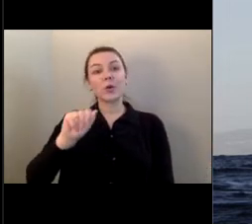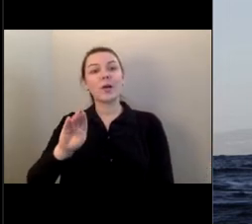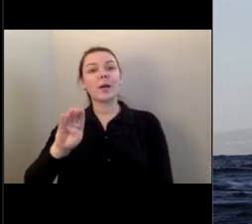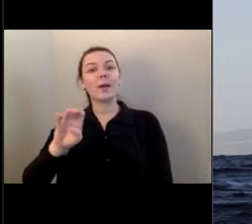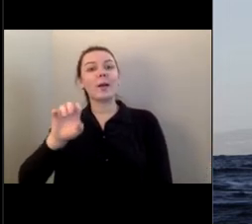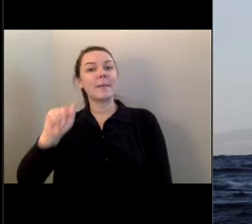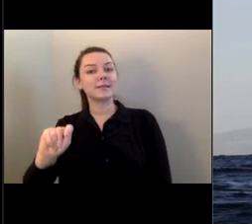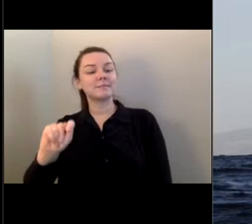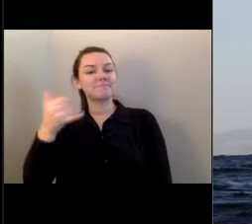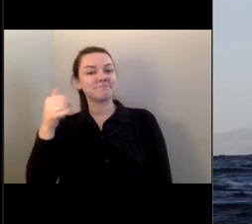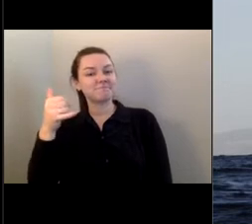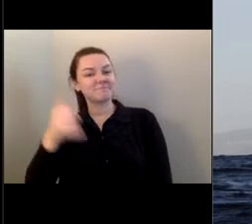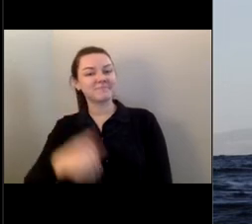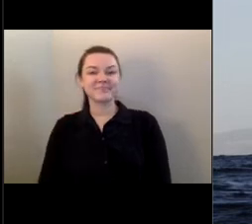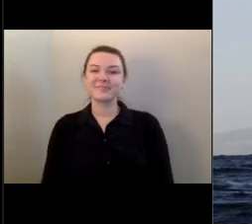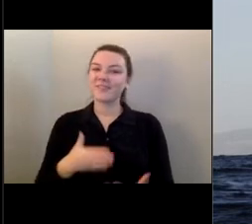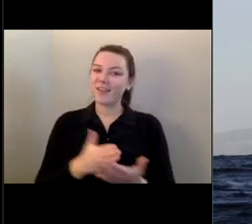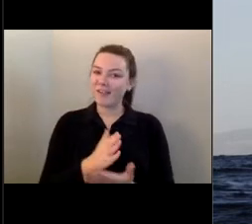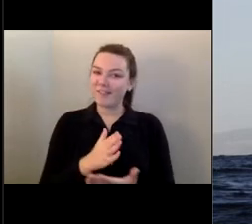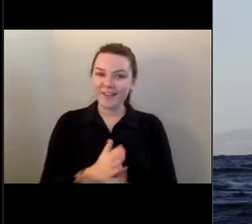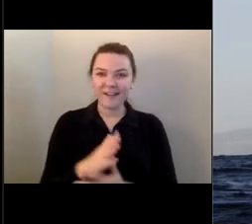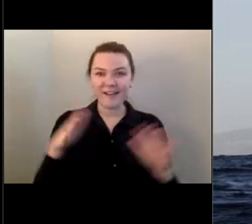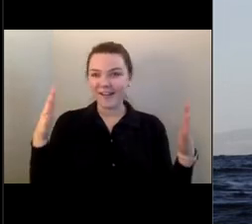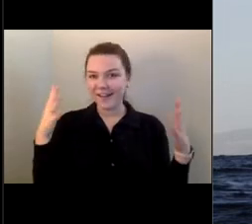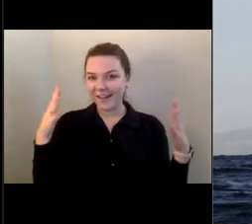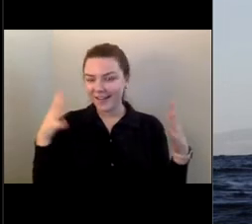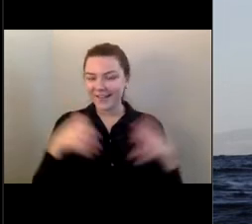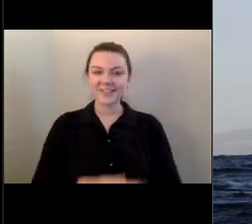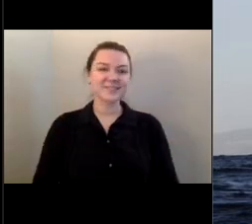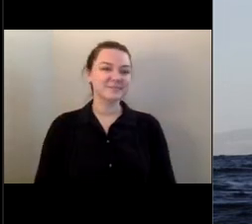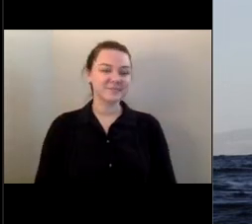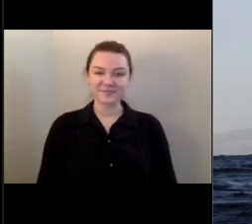All right. So we have arrived.